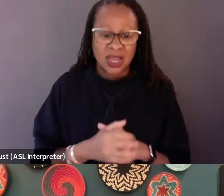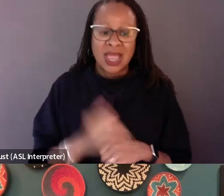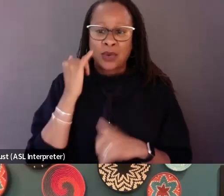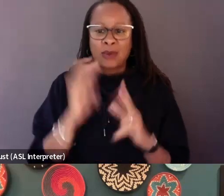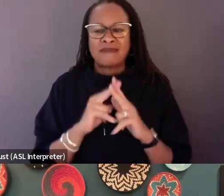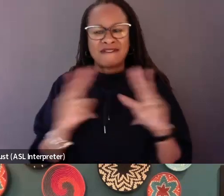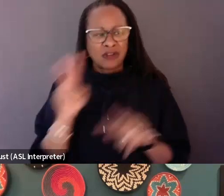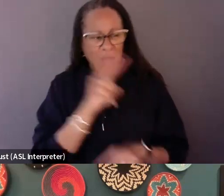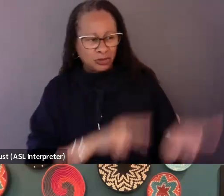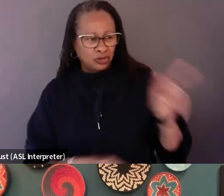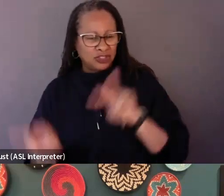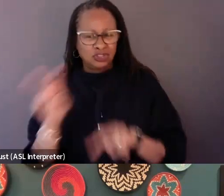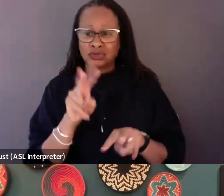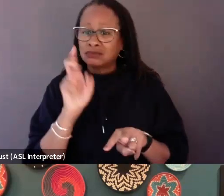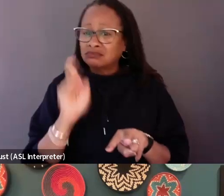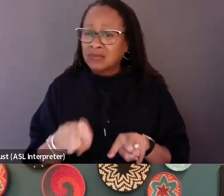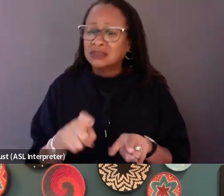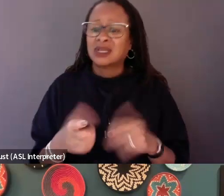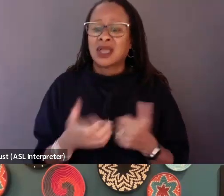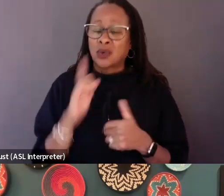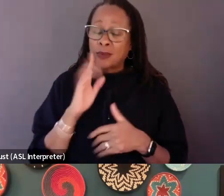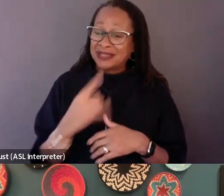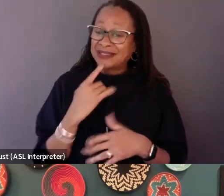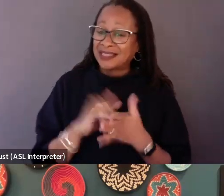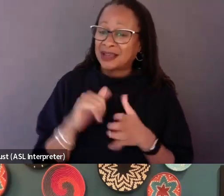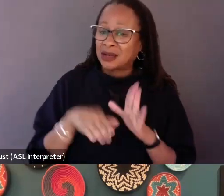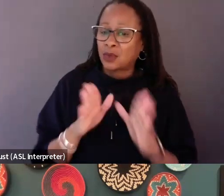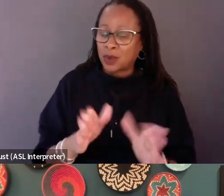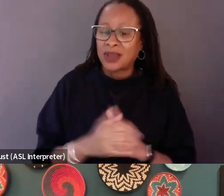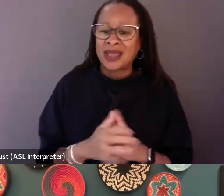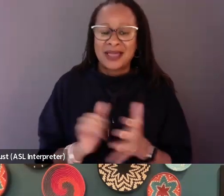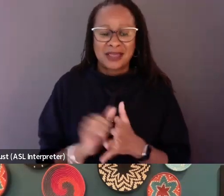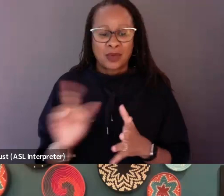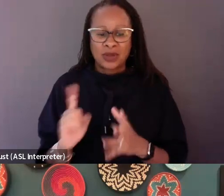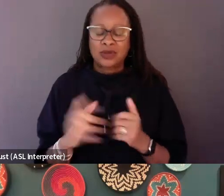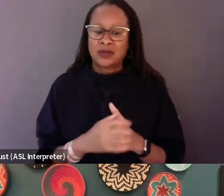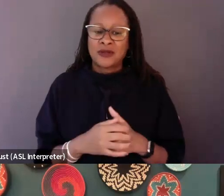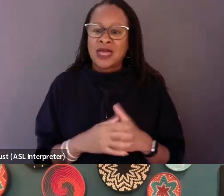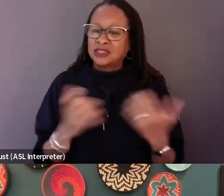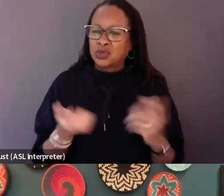It was going to be said in a way where the story goes under your skin, where you remove all these barriers,